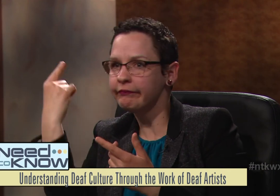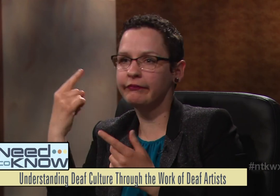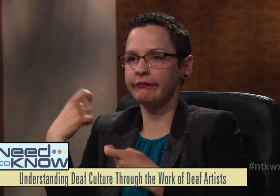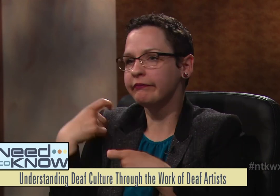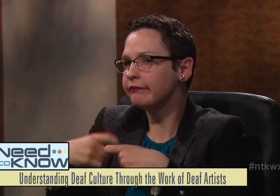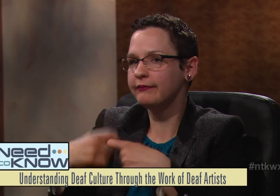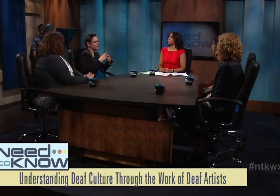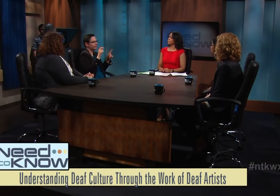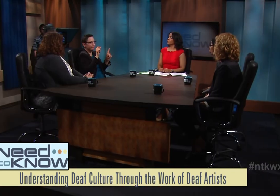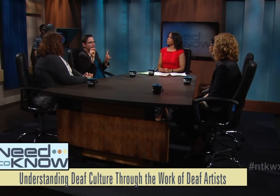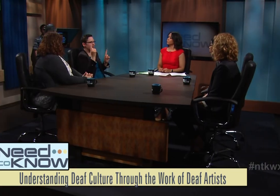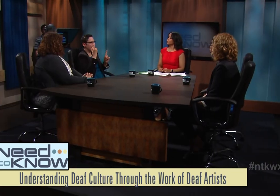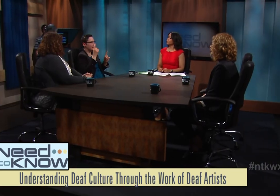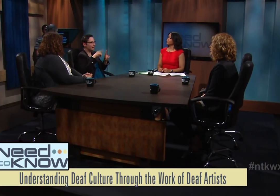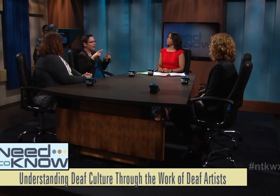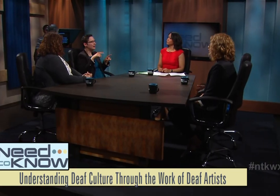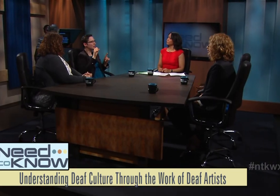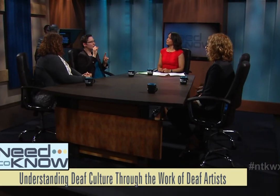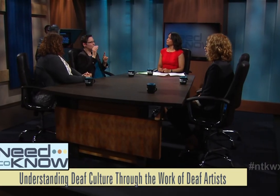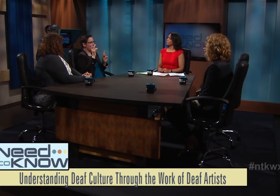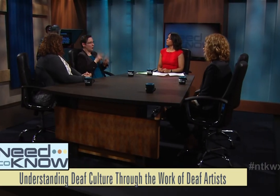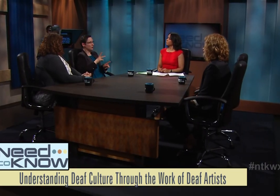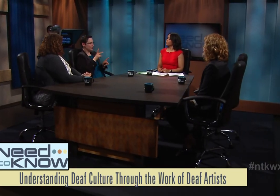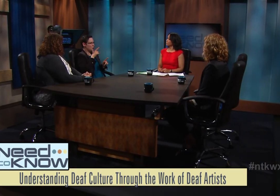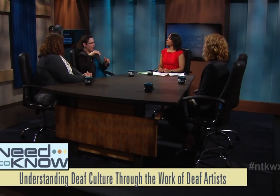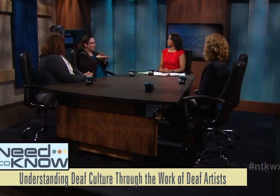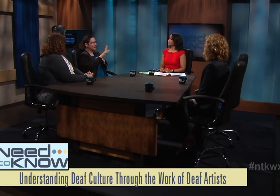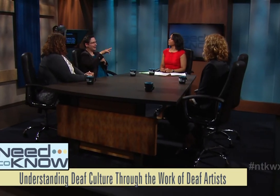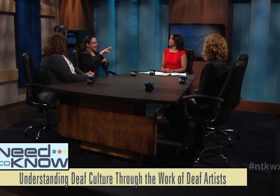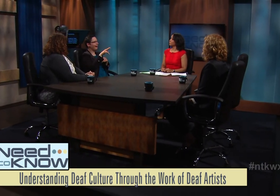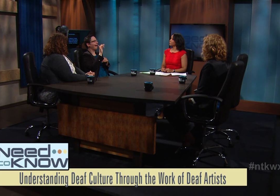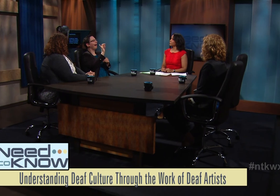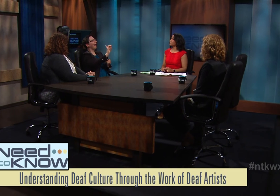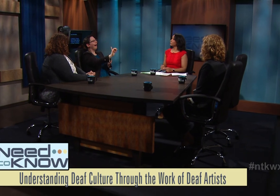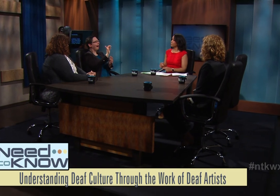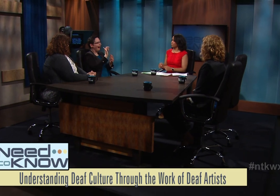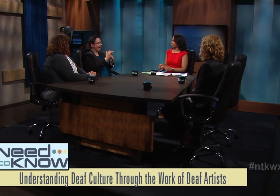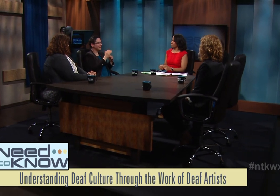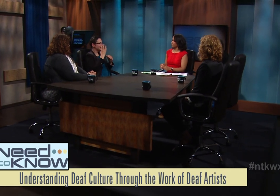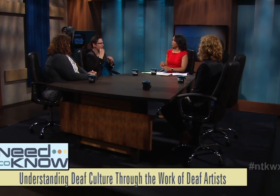BUT I MAY ALSO FOCUS ON "DEAF AND... SUCH AS DEAF AND WOMEN ART, DEAF AND LATINA ART. VARIOUS AREAS SO THAT PEOPLE